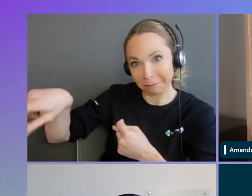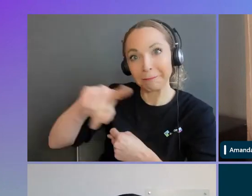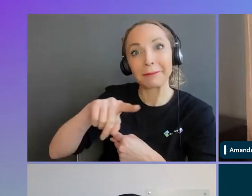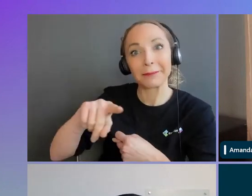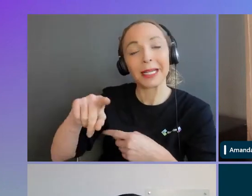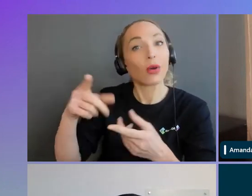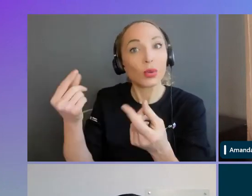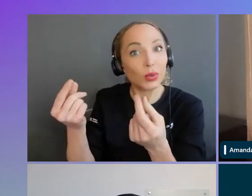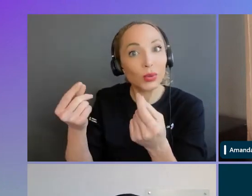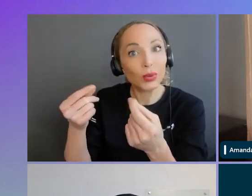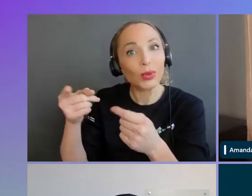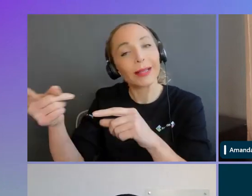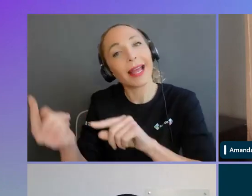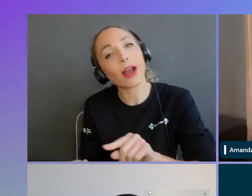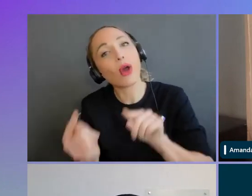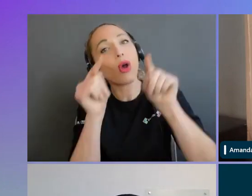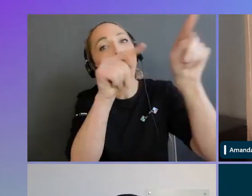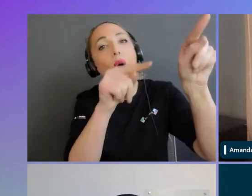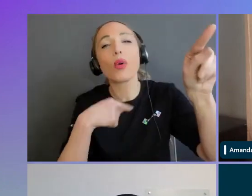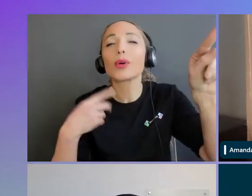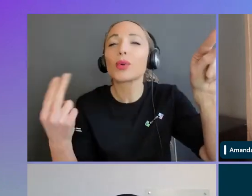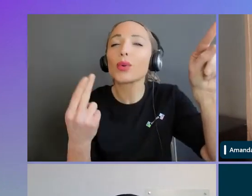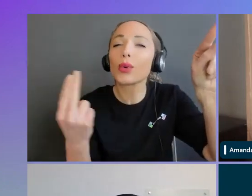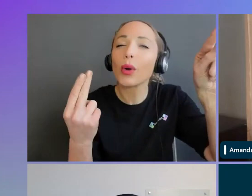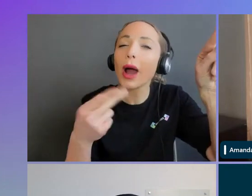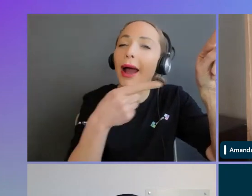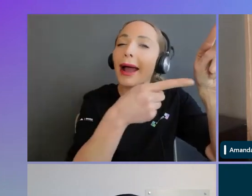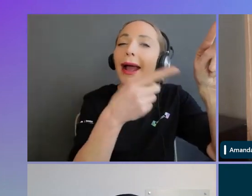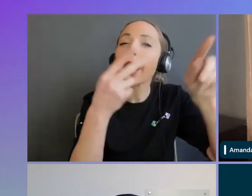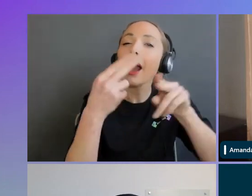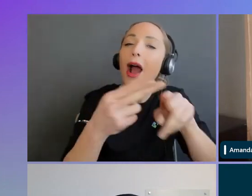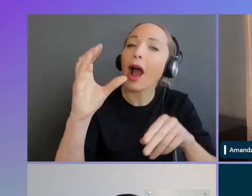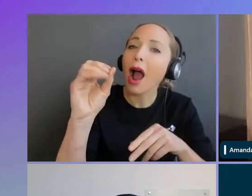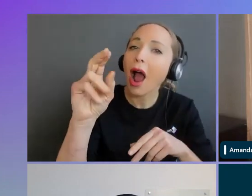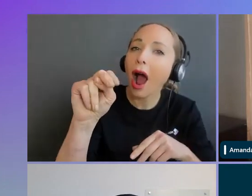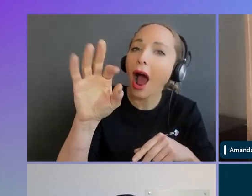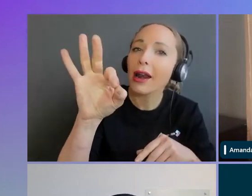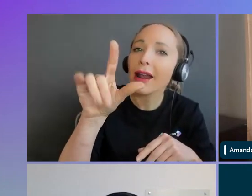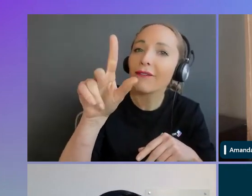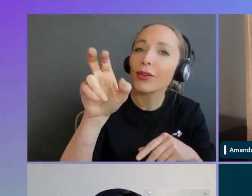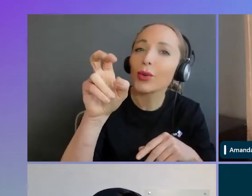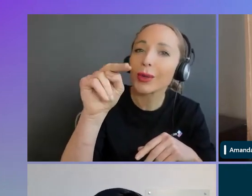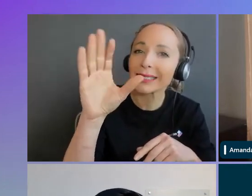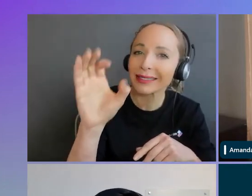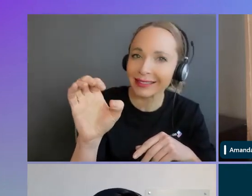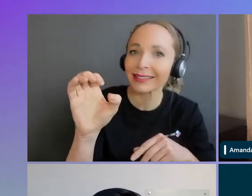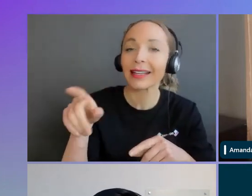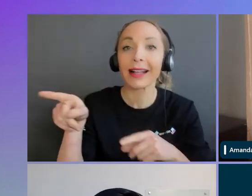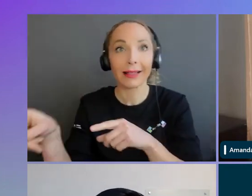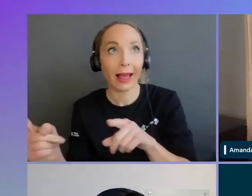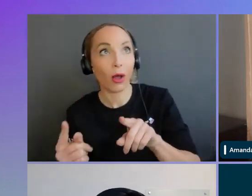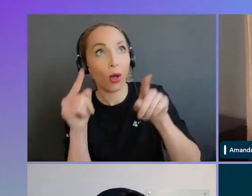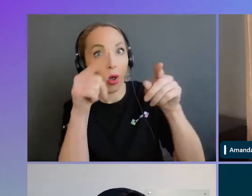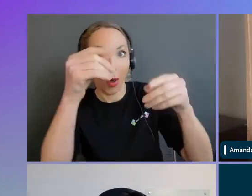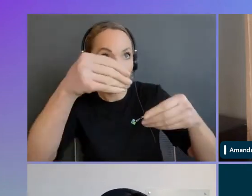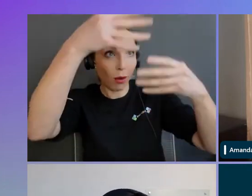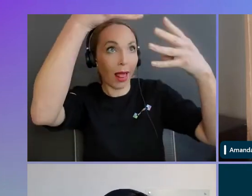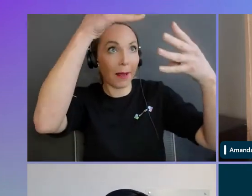into the tickets. Um, I'm sorry, what was the next part of that question, Michael? Uh, yep. Uh, where do we start with writing